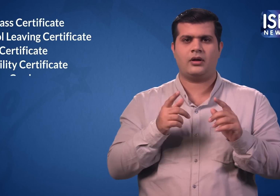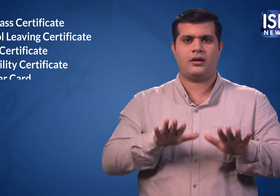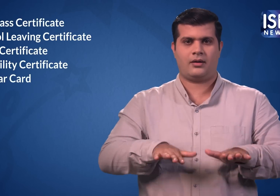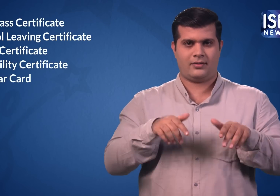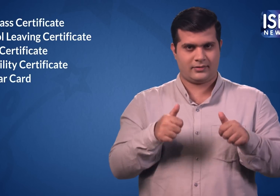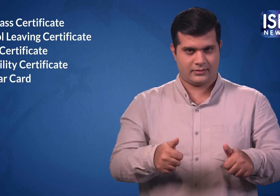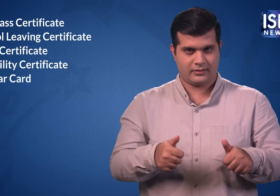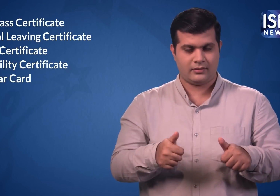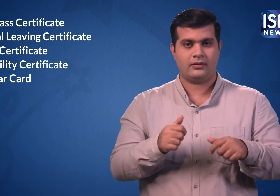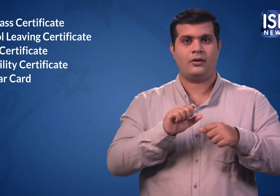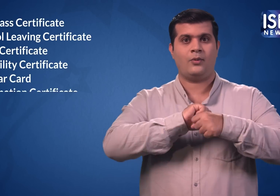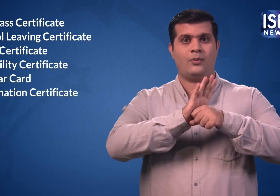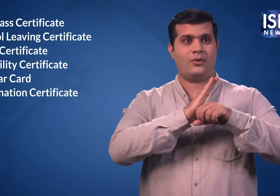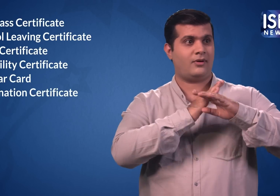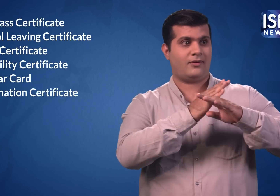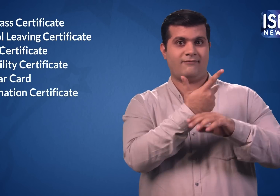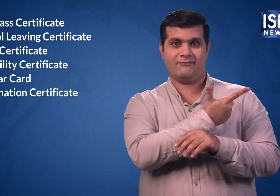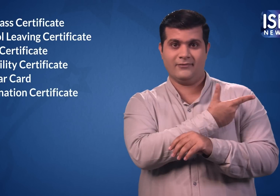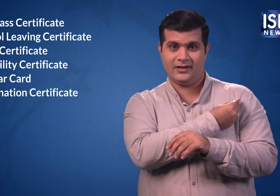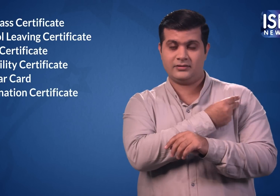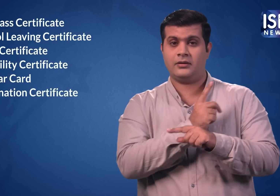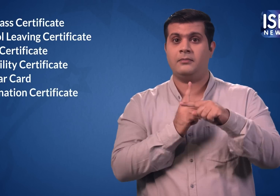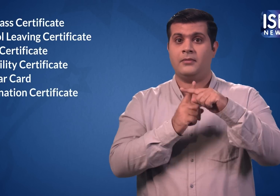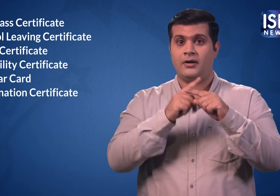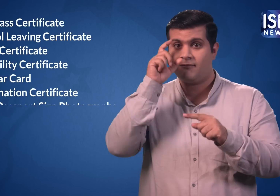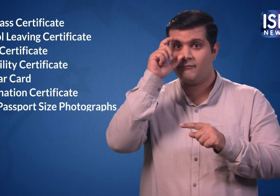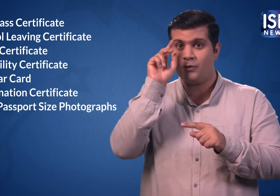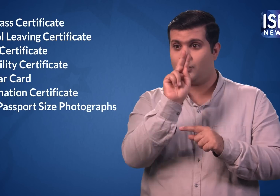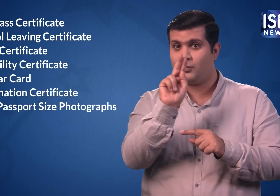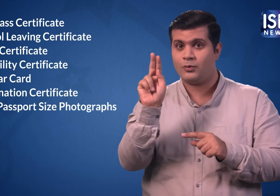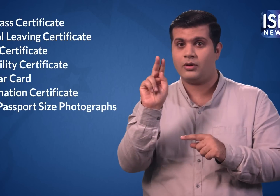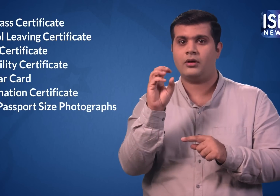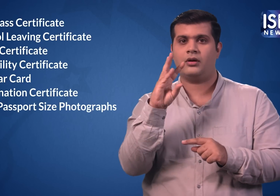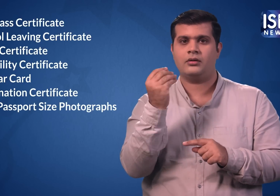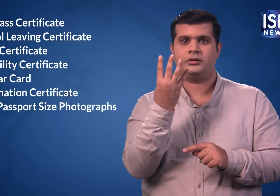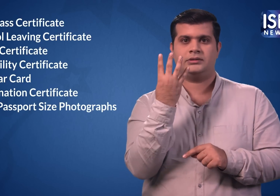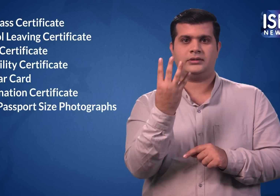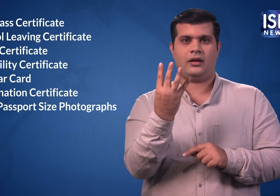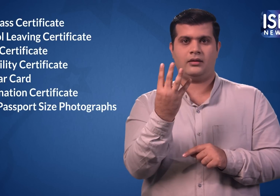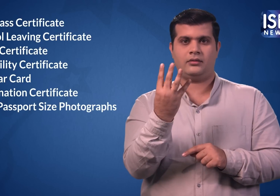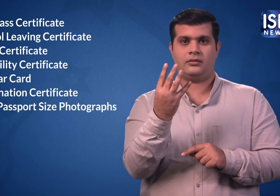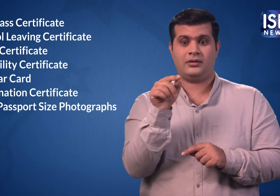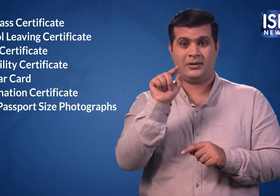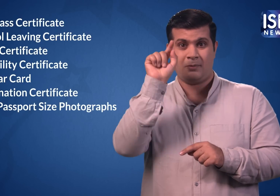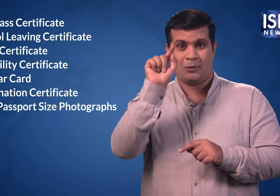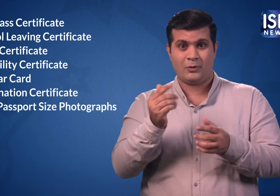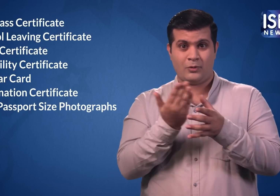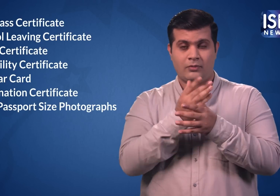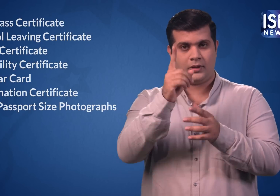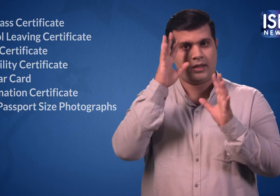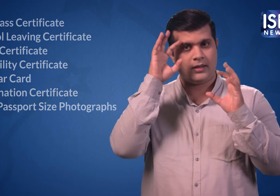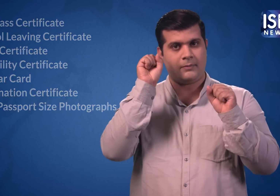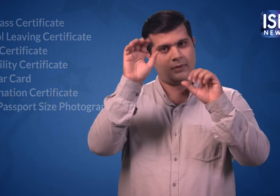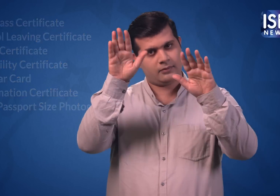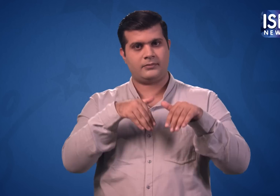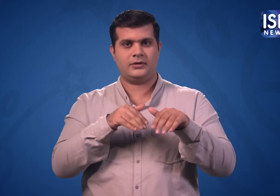Aadhar, Coronavirus Vaccination Certificate and 4 Passport size photographs.